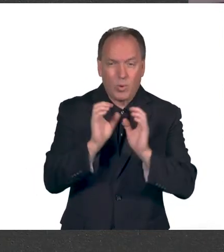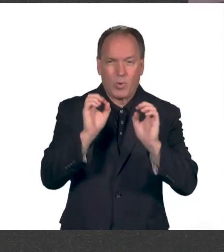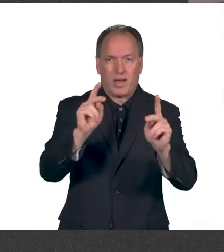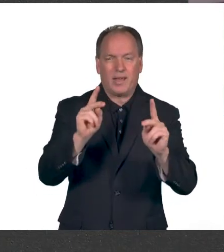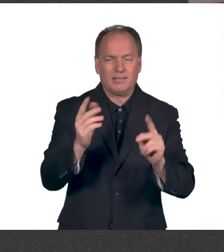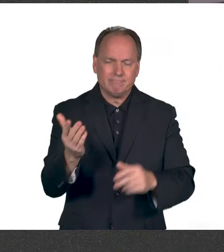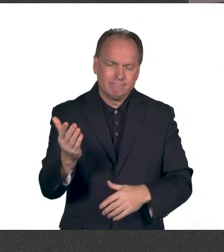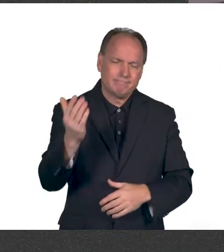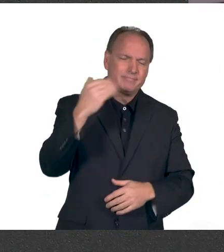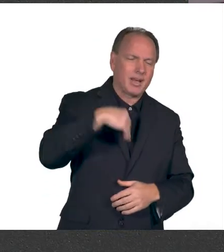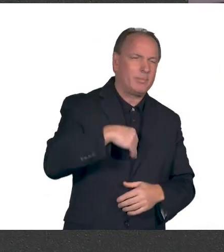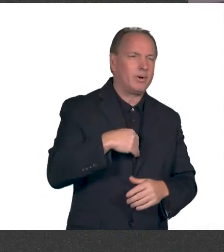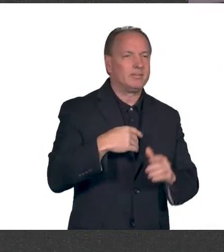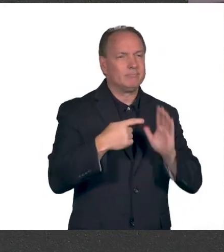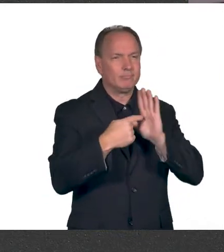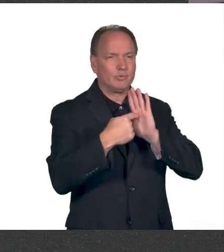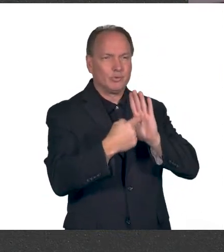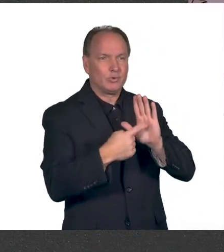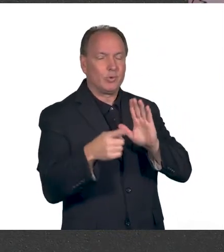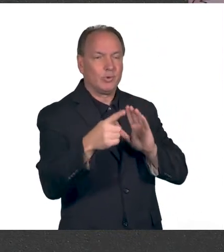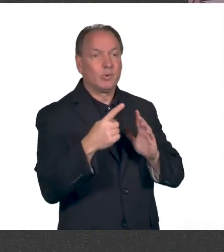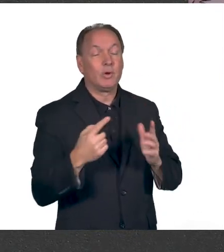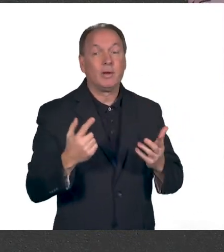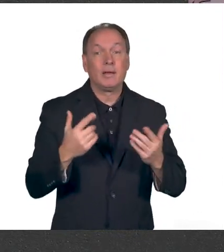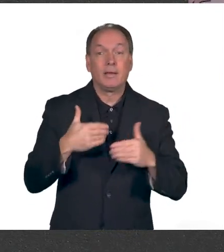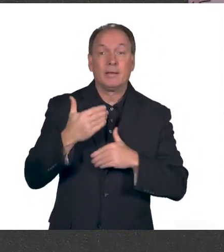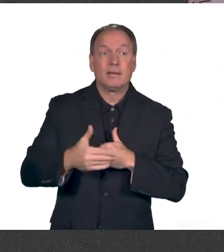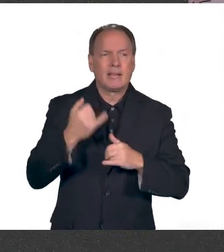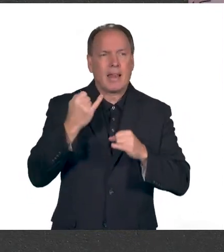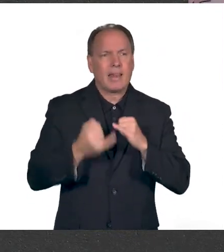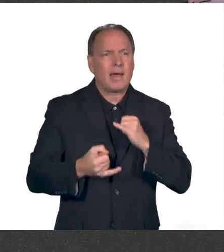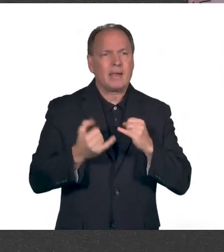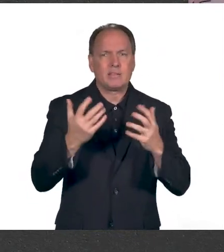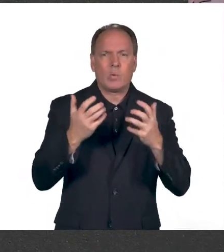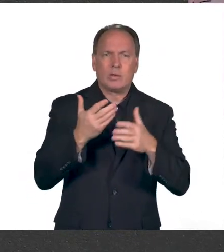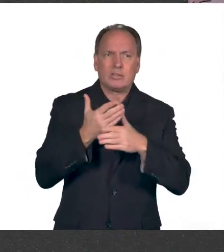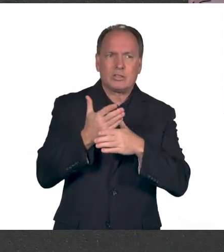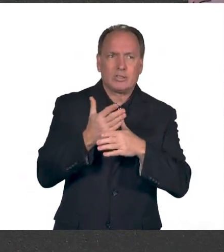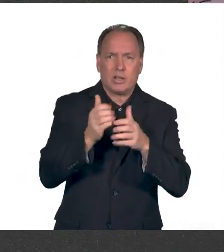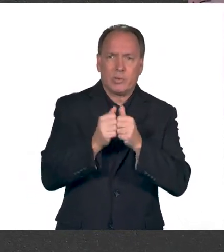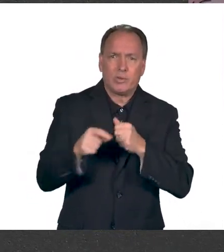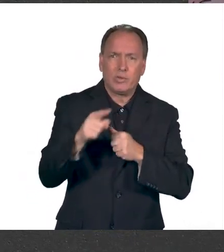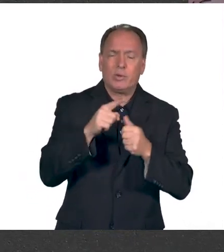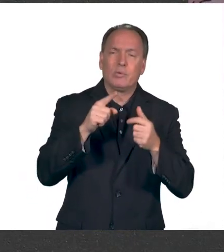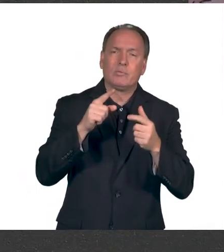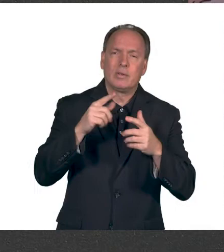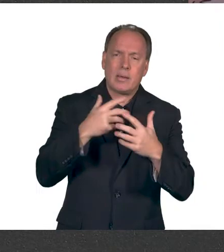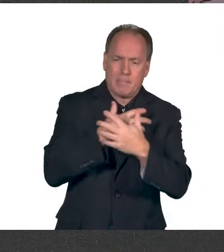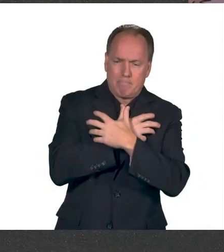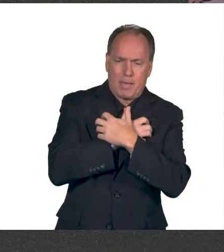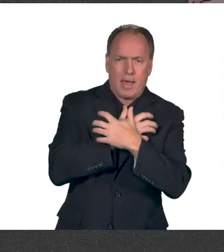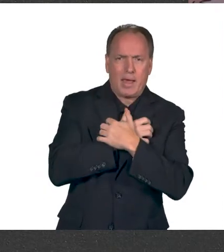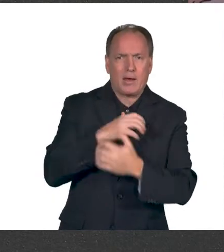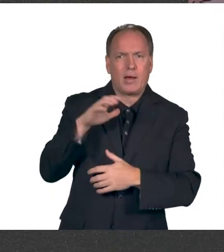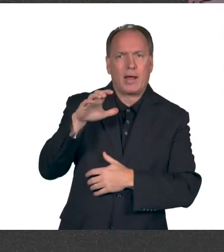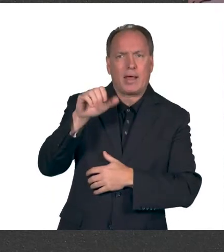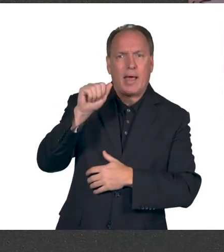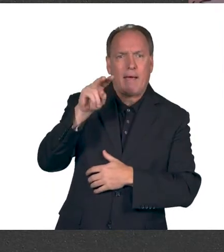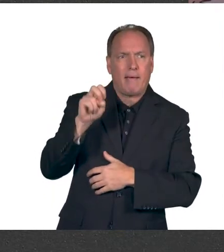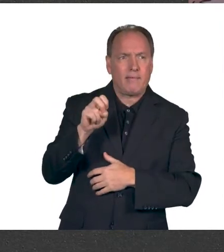Okay, come on over here with me. Okay friends the last thing that I wanted to share with you was this little bear cave that I made.